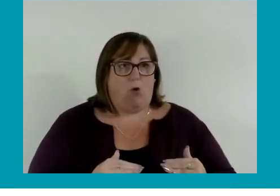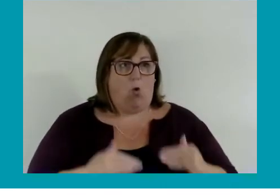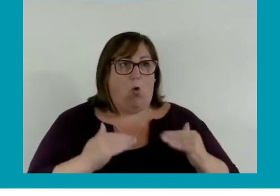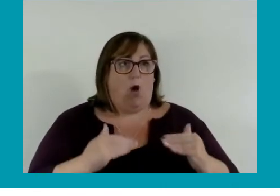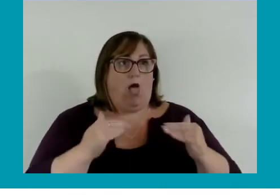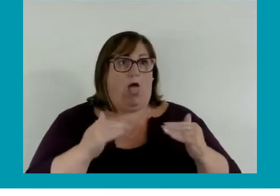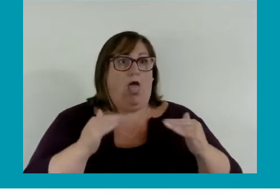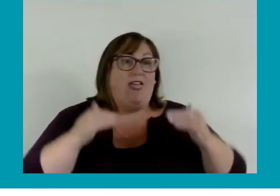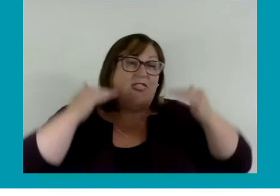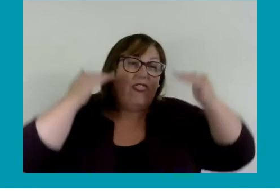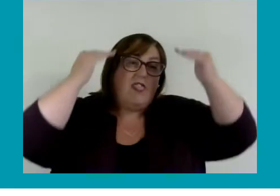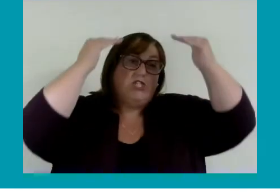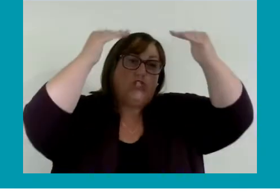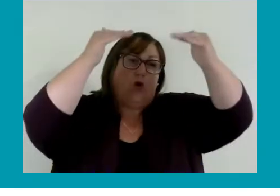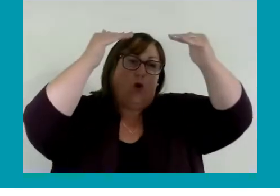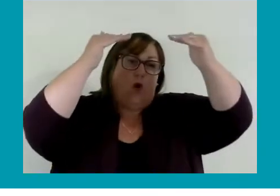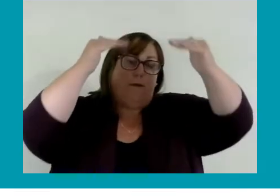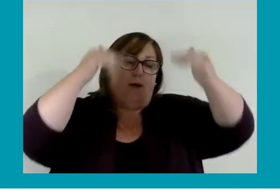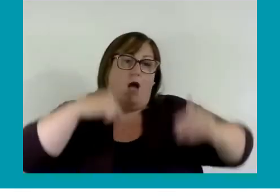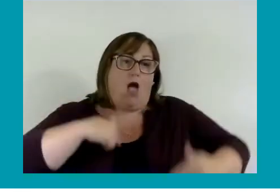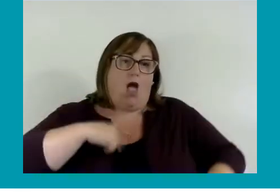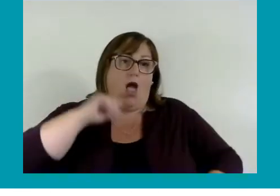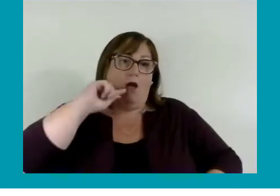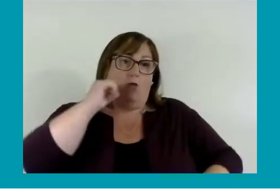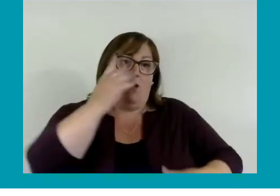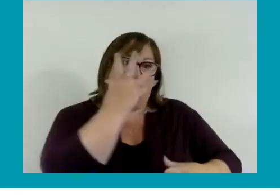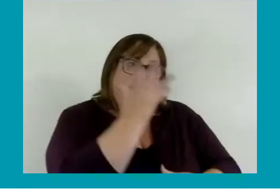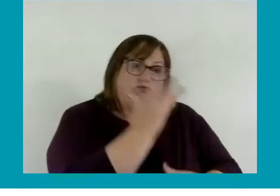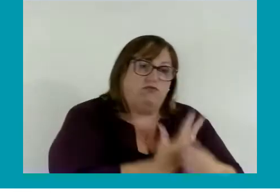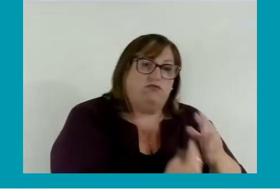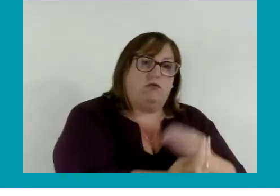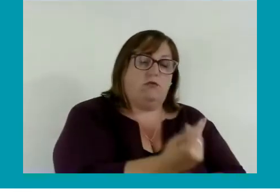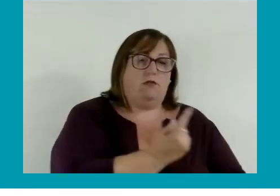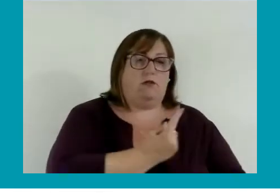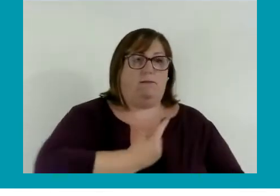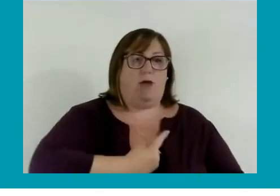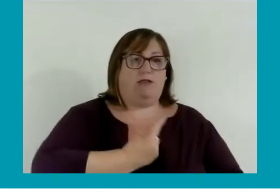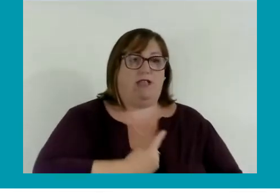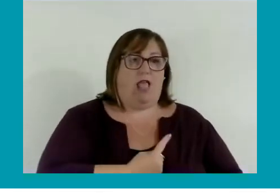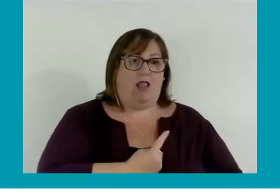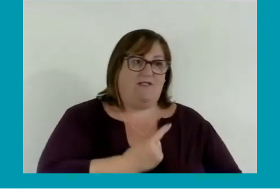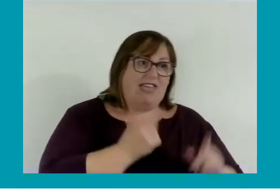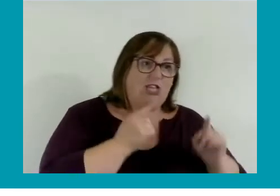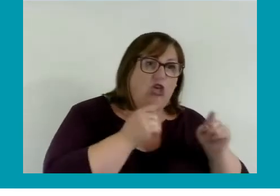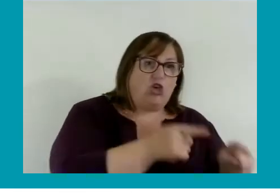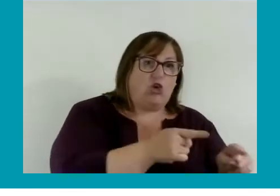i'm gonna immerse myself in you as my employer and i wanna know that it's gonna be a good fit